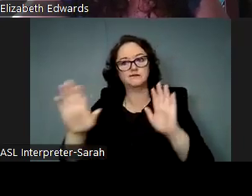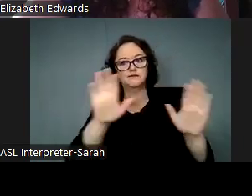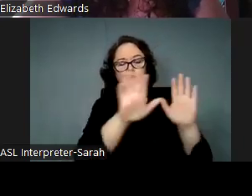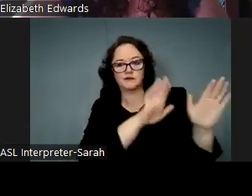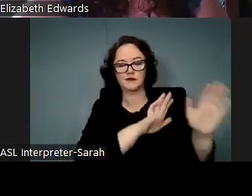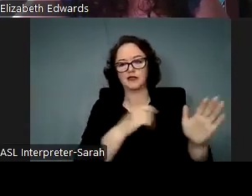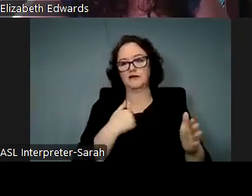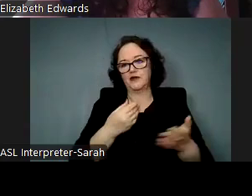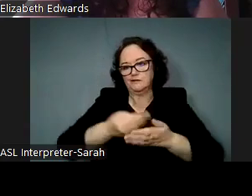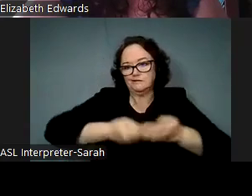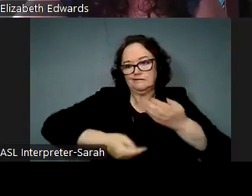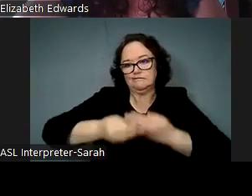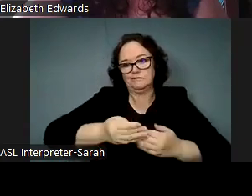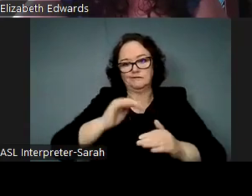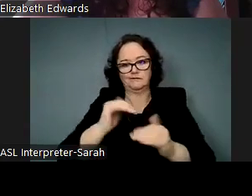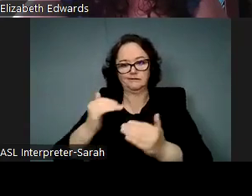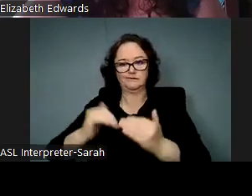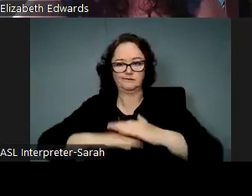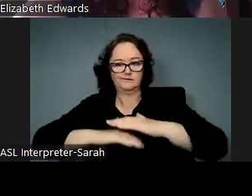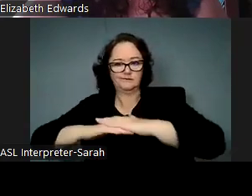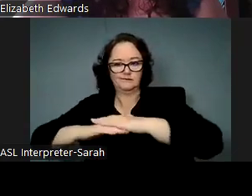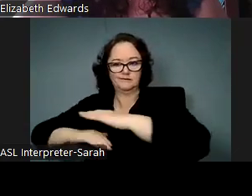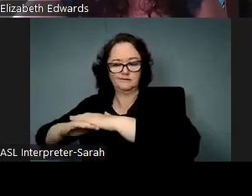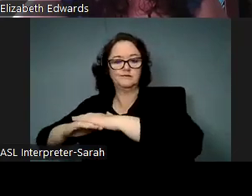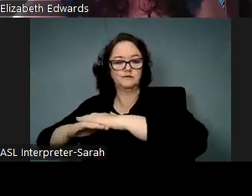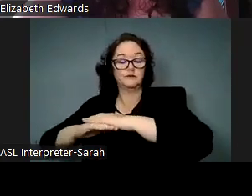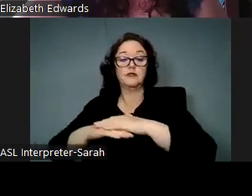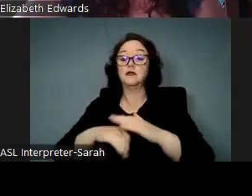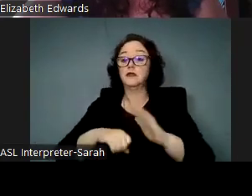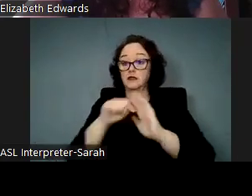they can get. States can actually make different choices